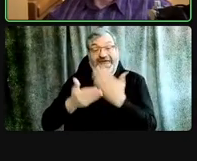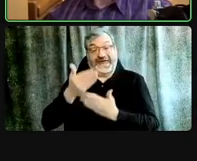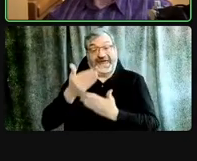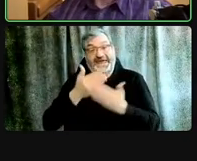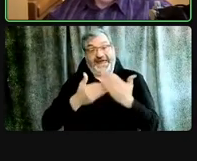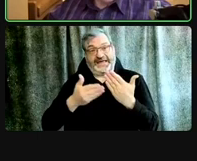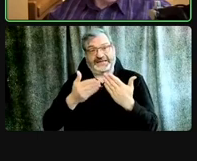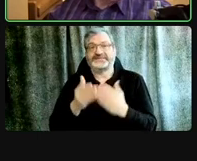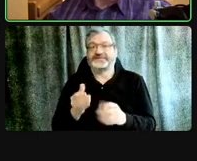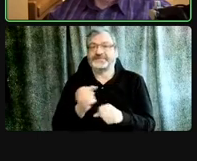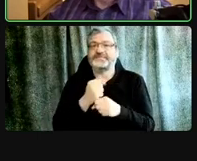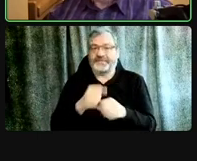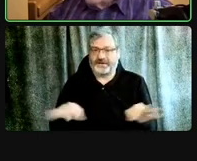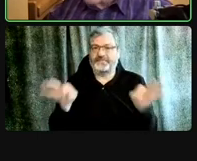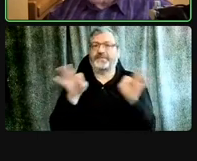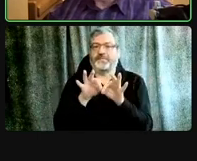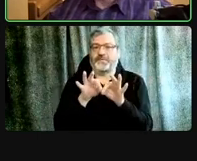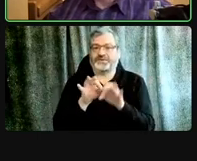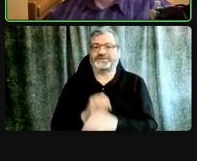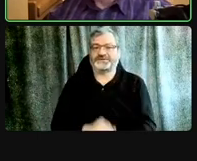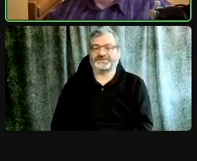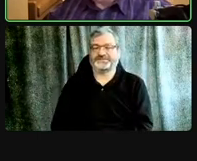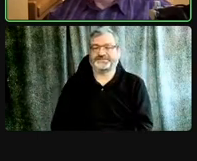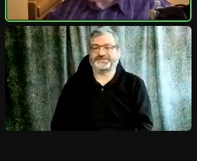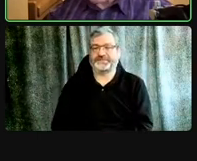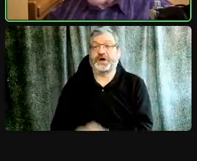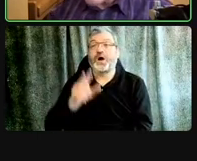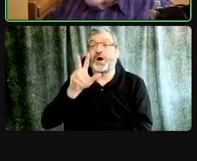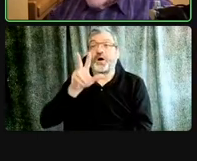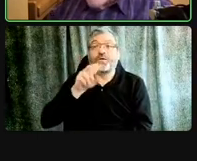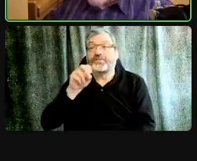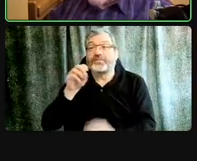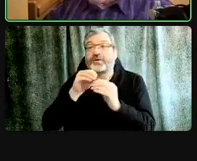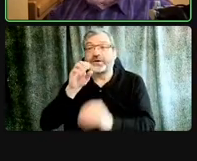Yeah. And 30 more seconds for me